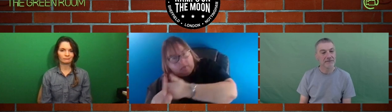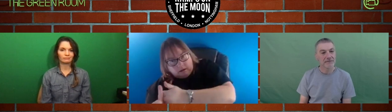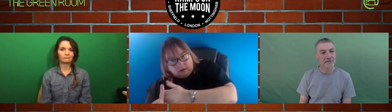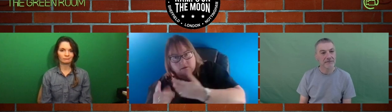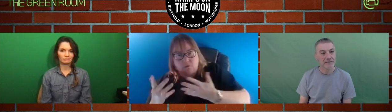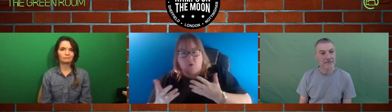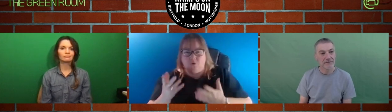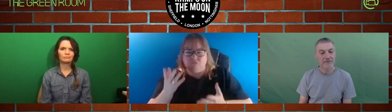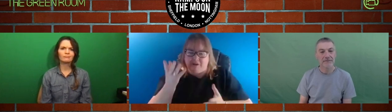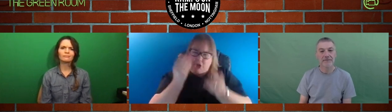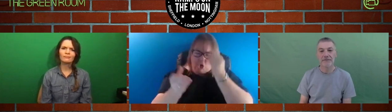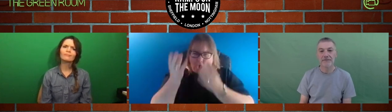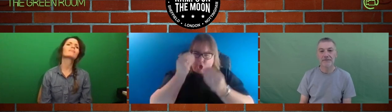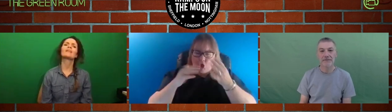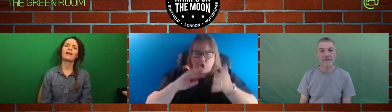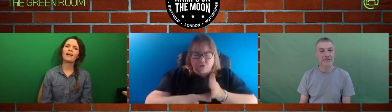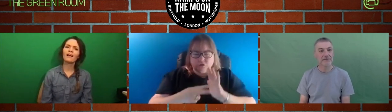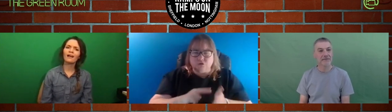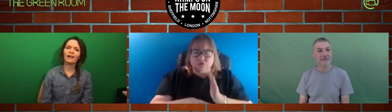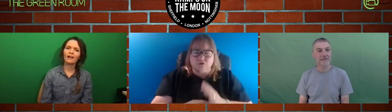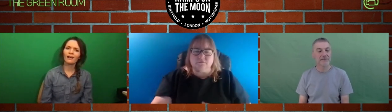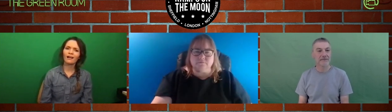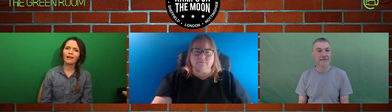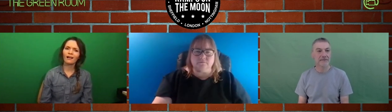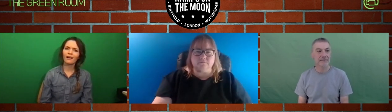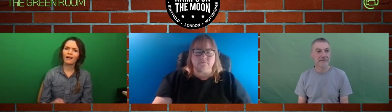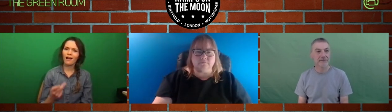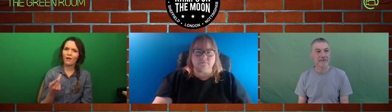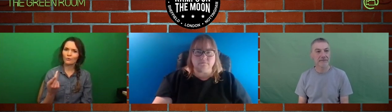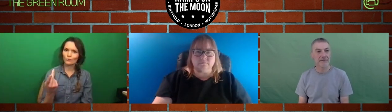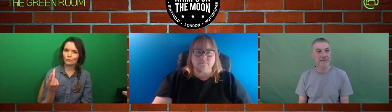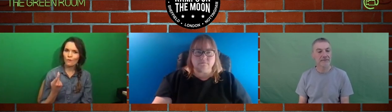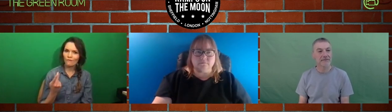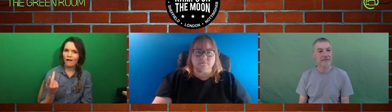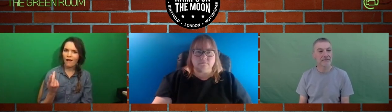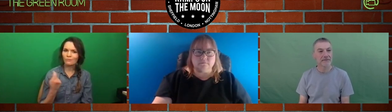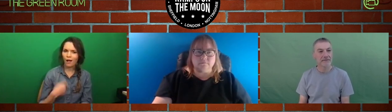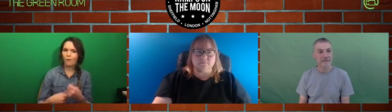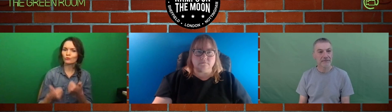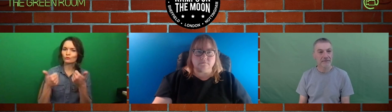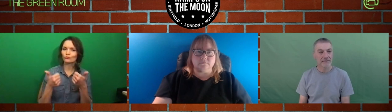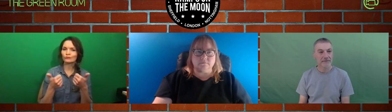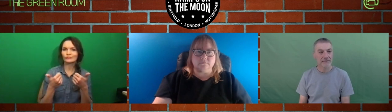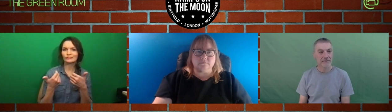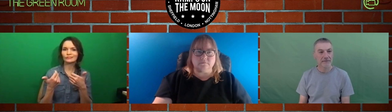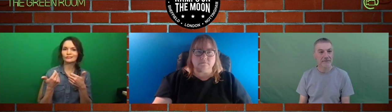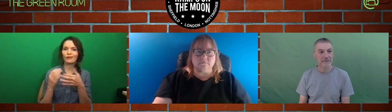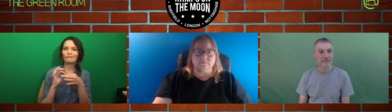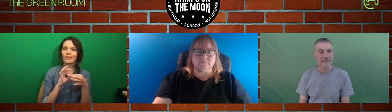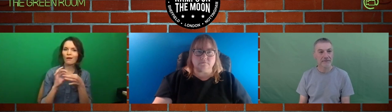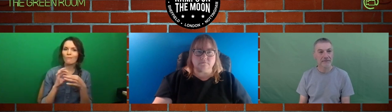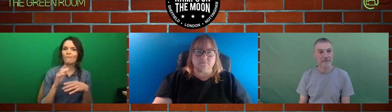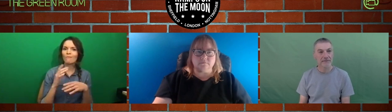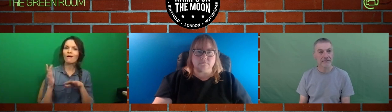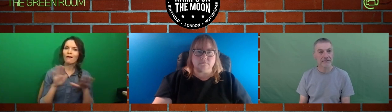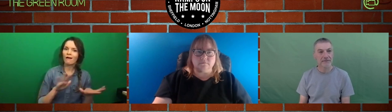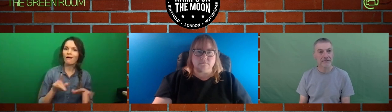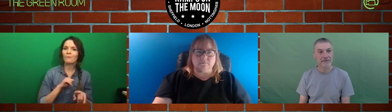CLE We got into quite a good rhythm didn't we Rebekah with some of the scenes that we came on together with and